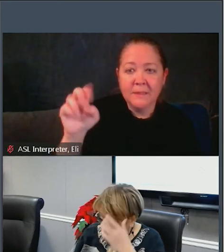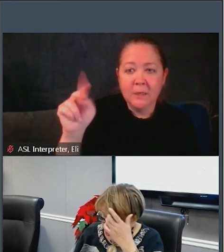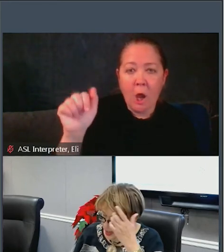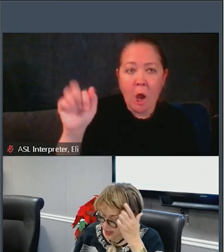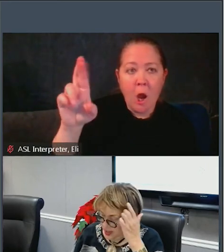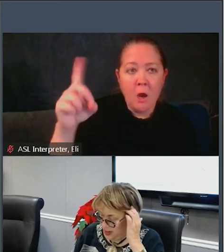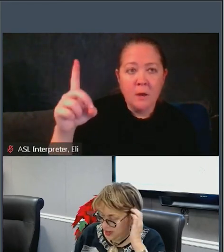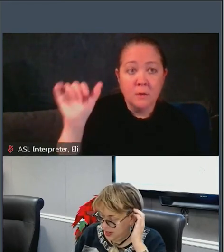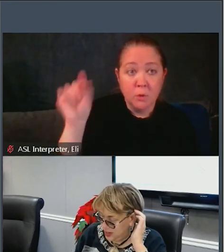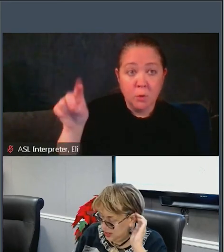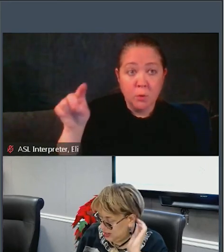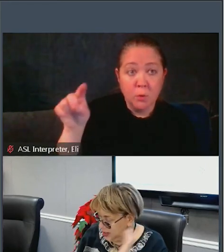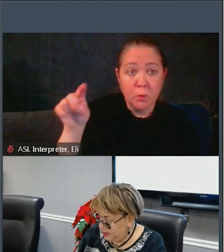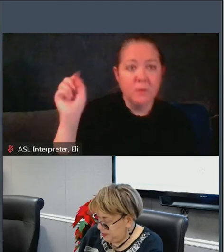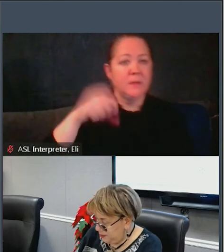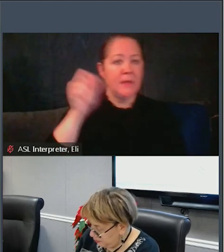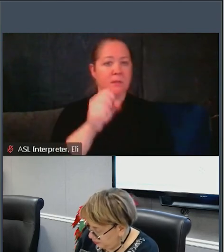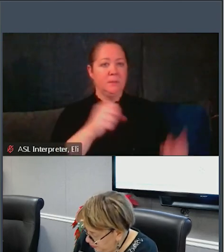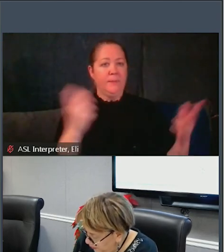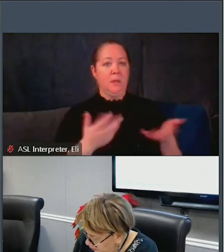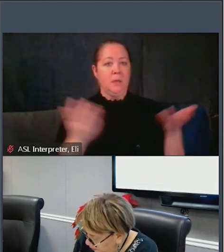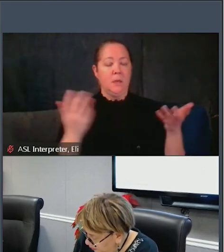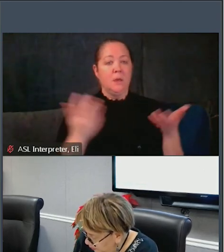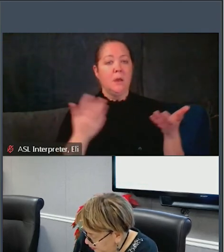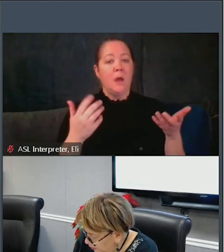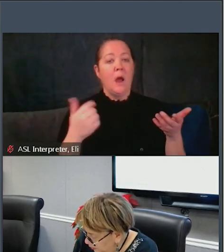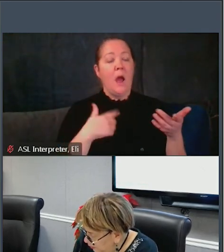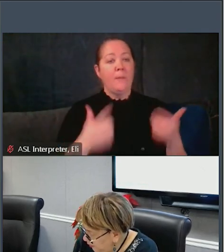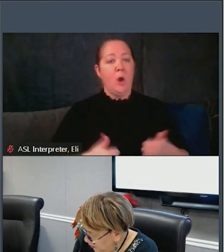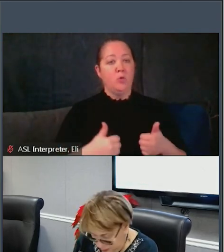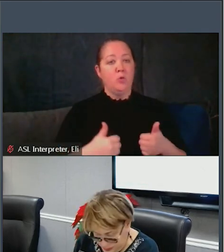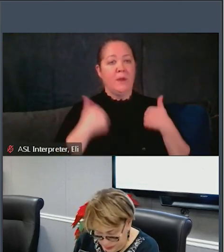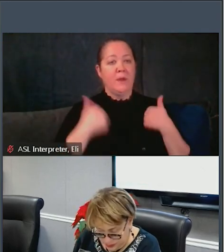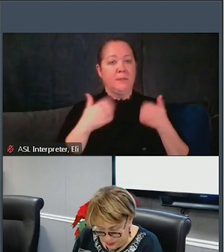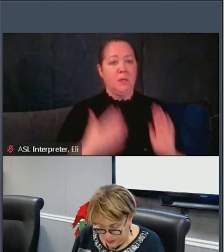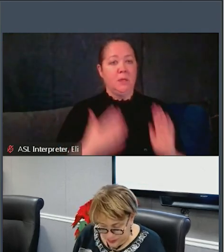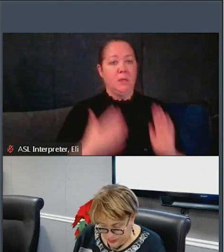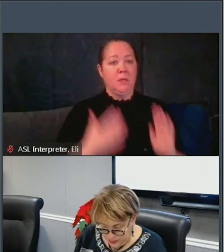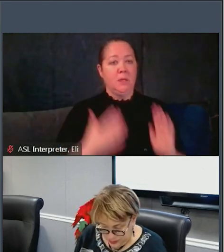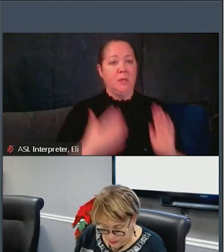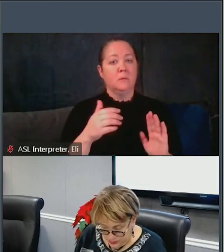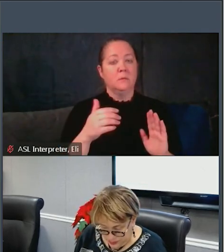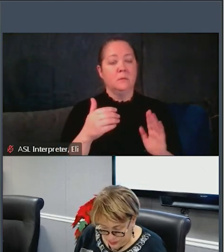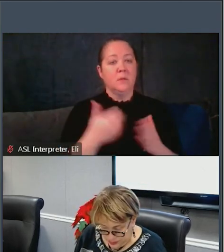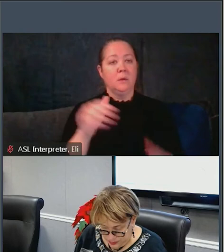I'm moving into an art and I'm a resident of the pack to ask my Metro and I am opposed to the expansion of the current